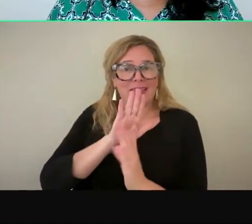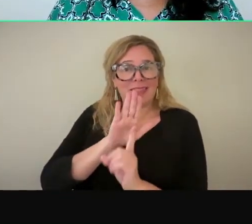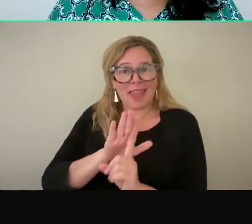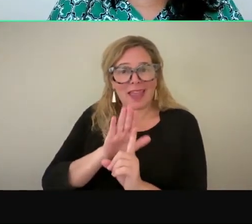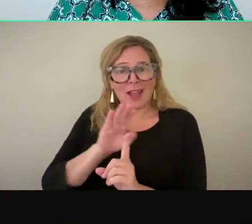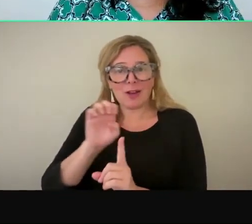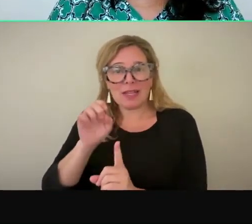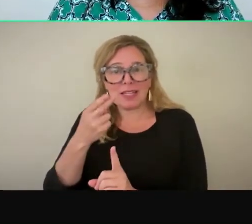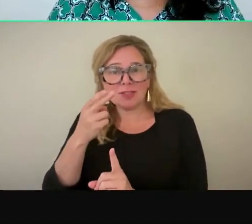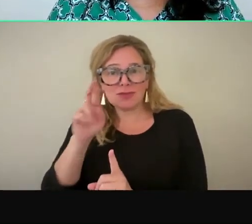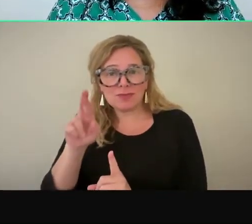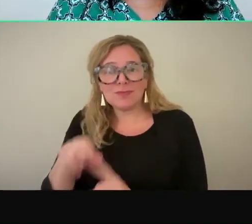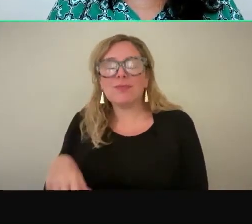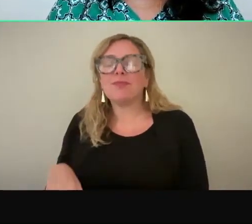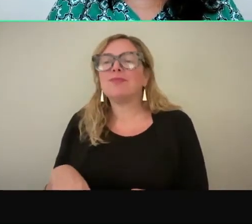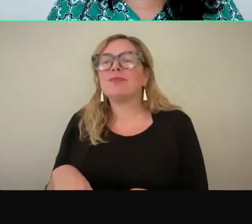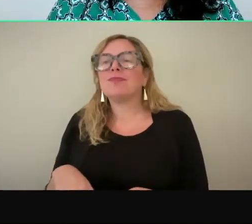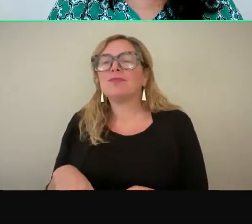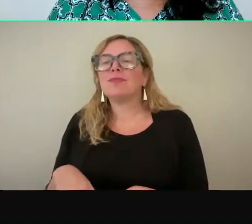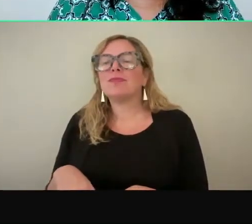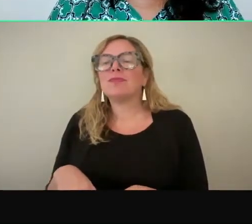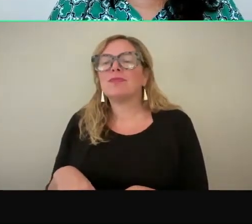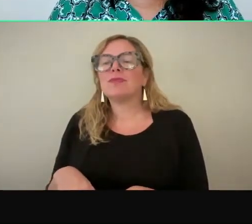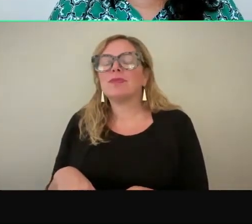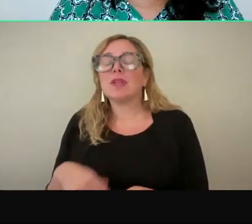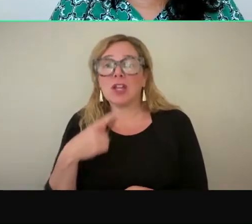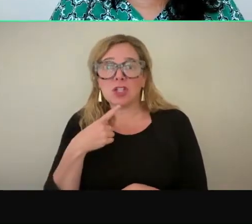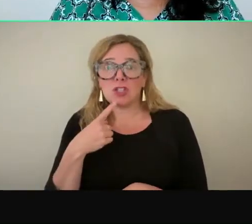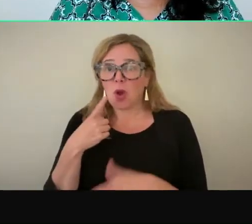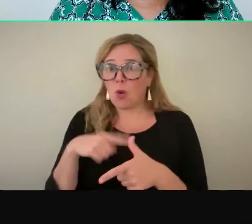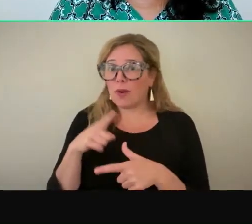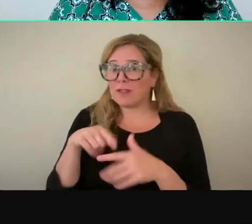you can say, why don't you show me all the medicines that you're taking or show